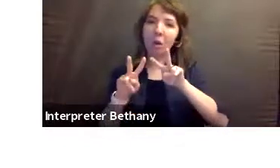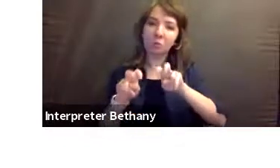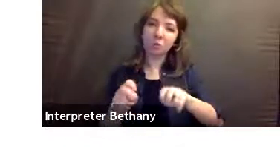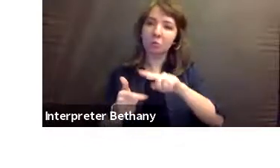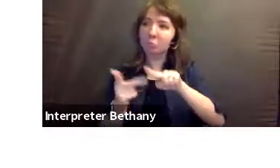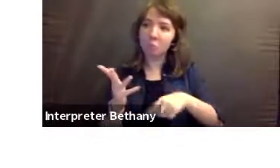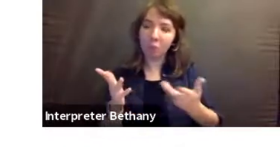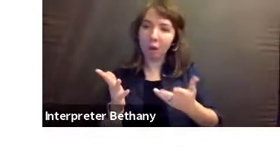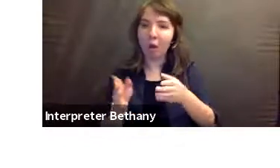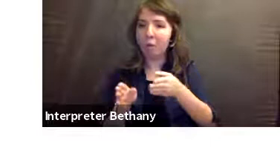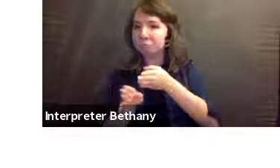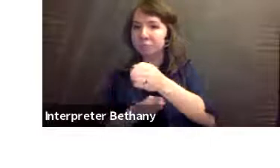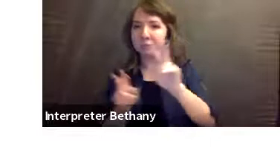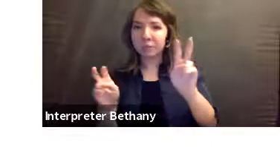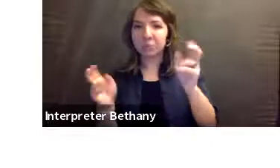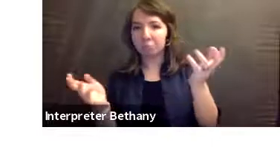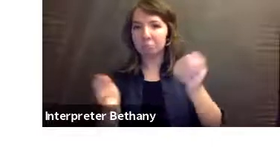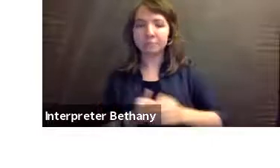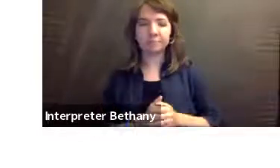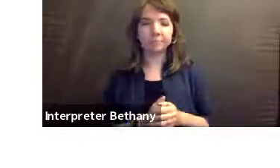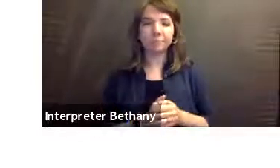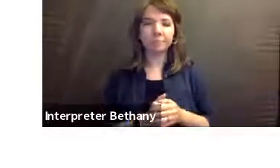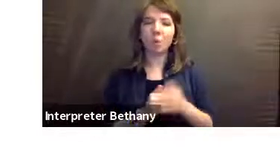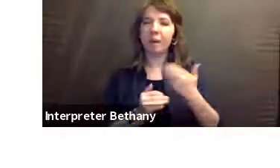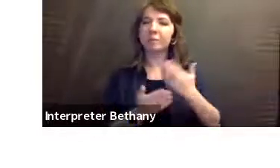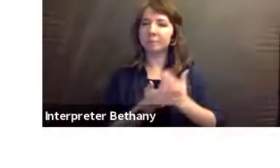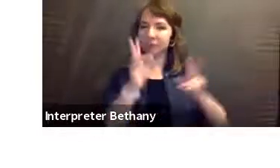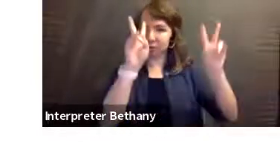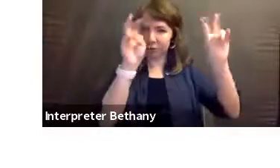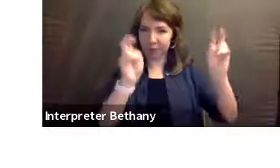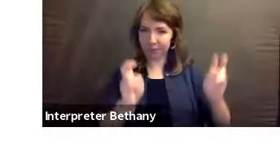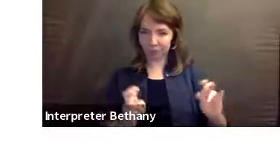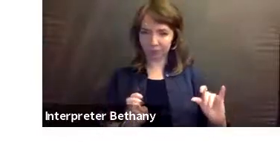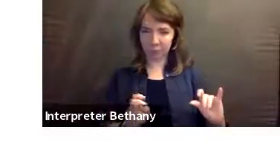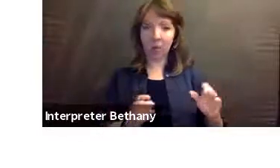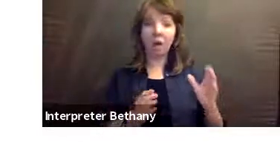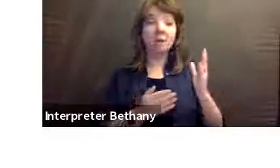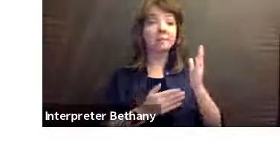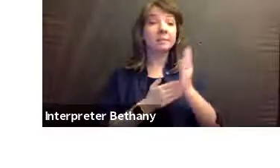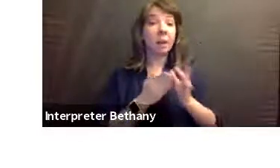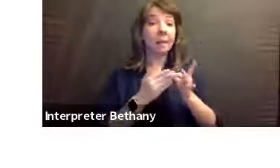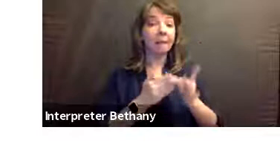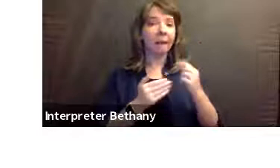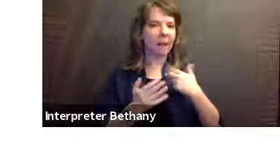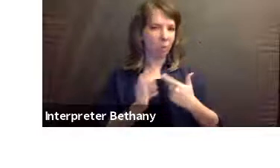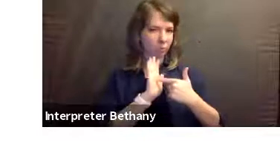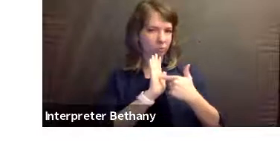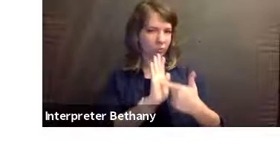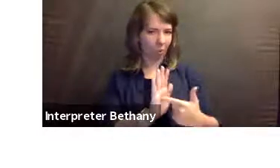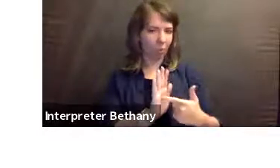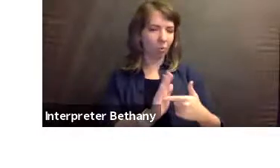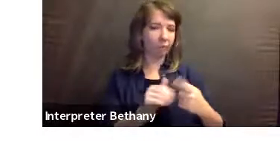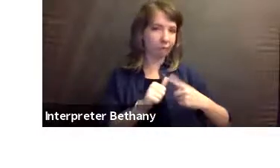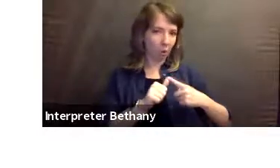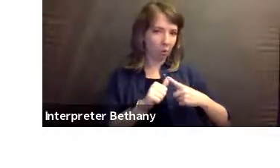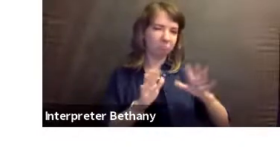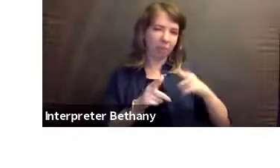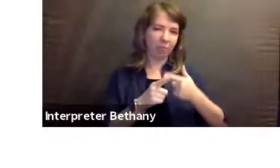Linda Kobashigawa: Topics as well. There are a couple of lip guides that I do want to point out before I actually go in and show them to you. So what